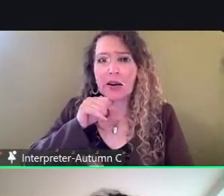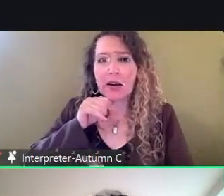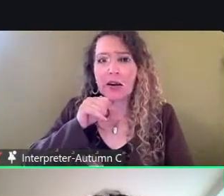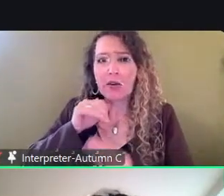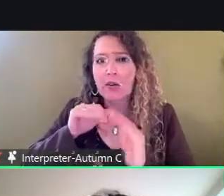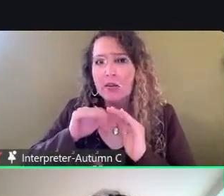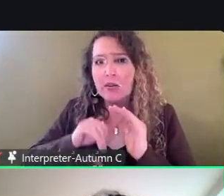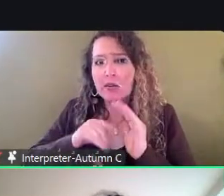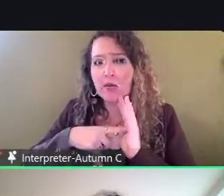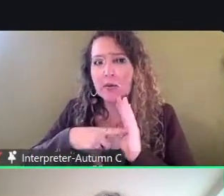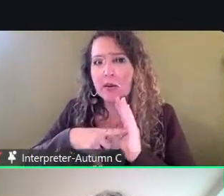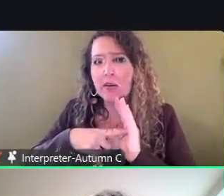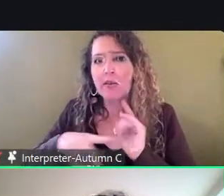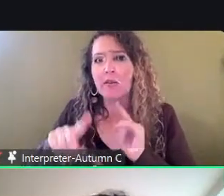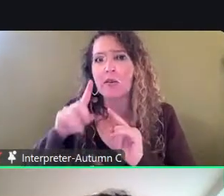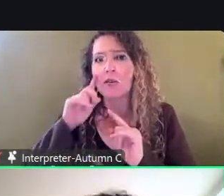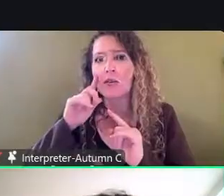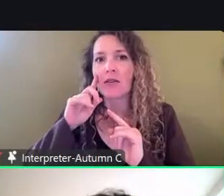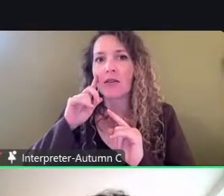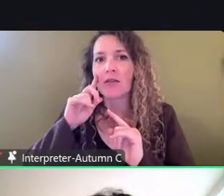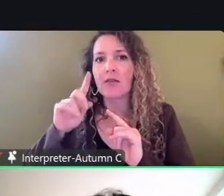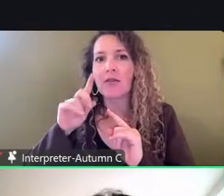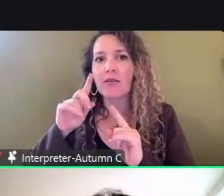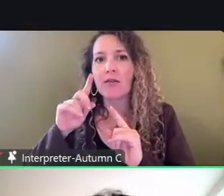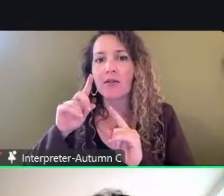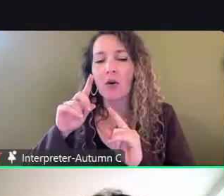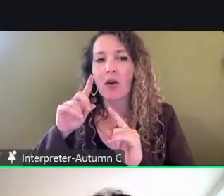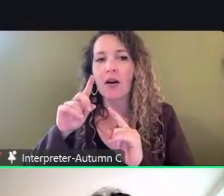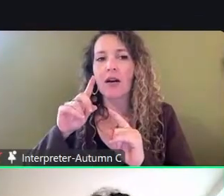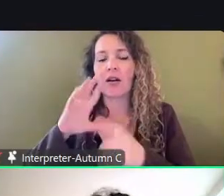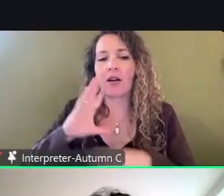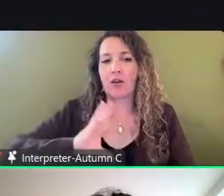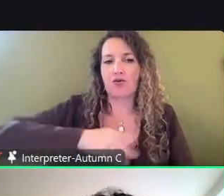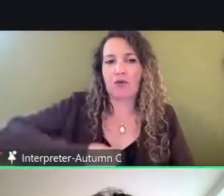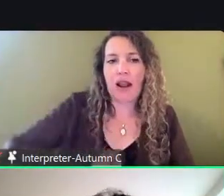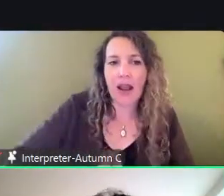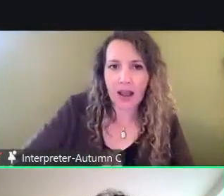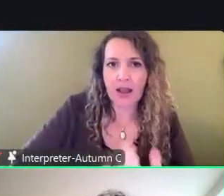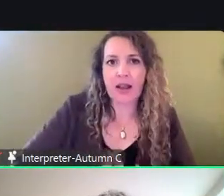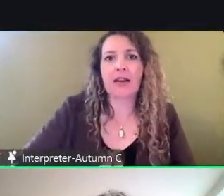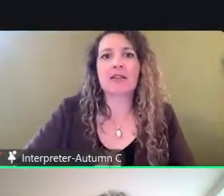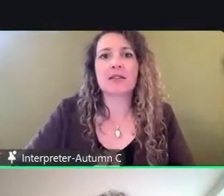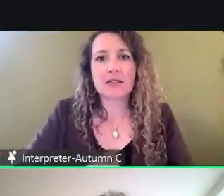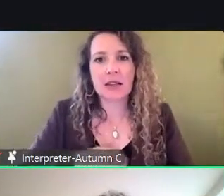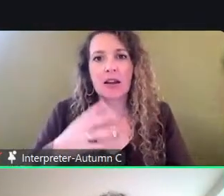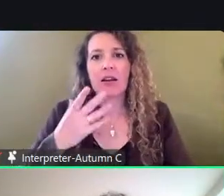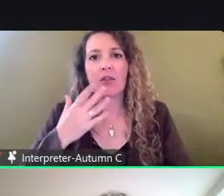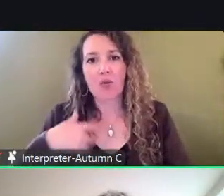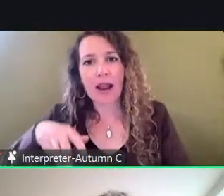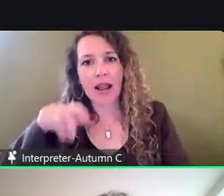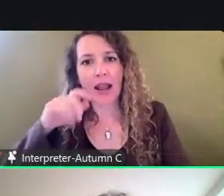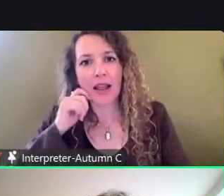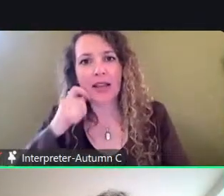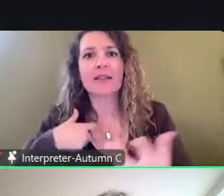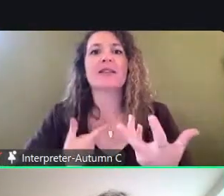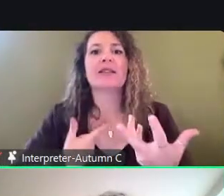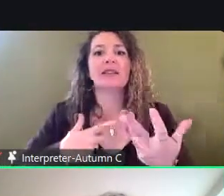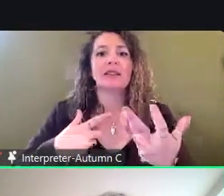and trans and ethnicity groups being represented. But even given this mostly white and educated sample,